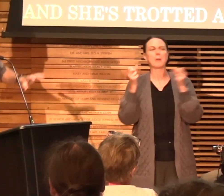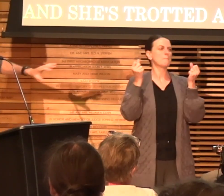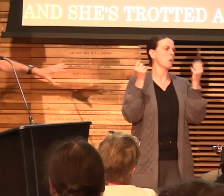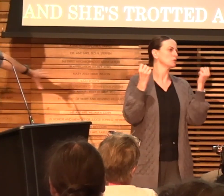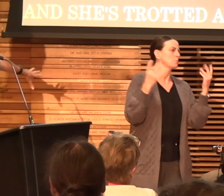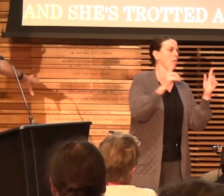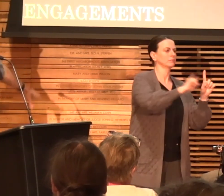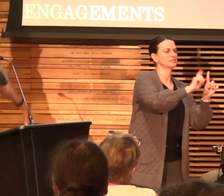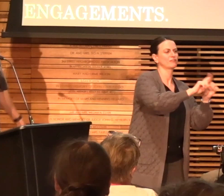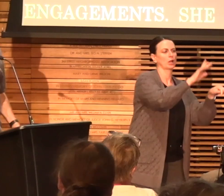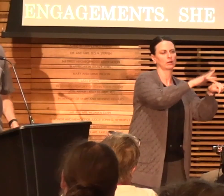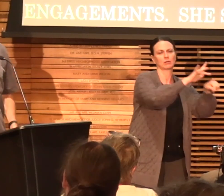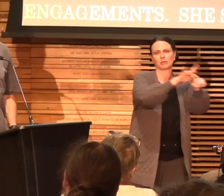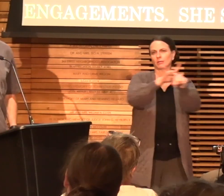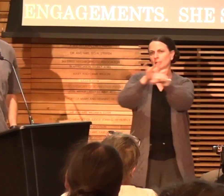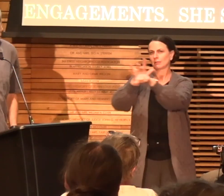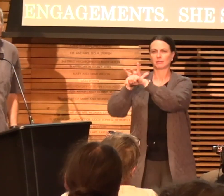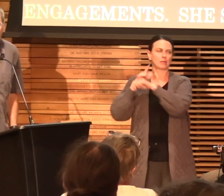She starts to write letters to her friends